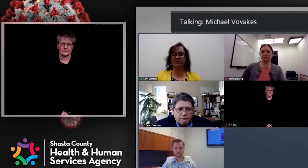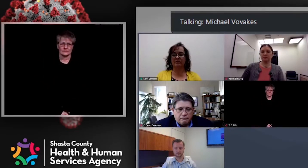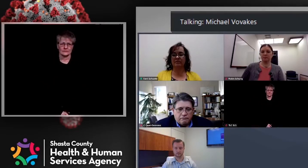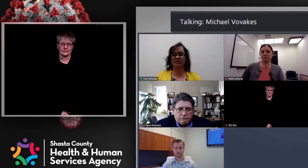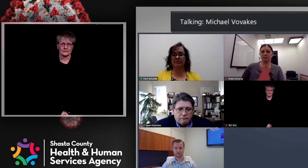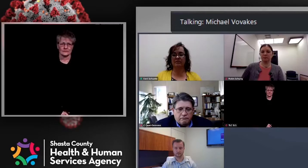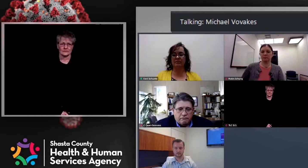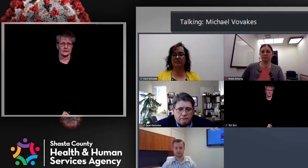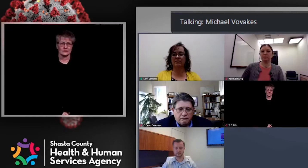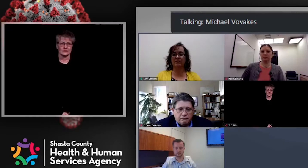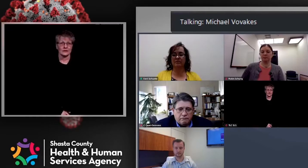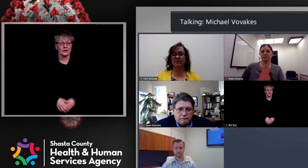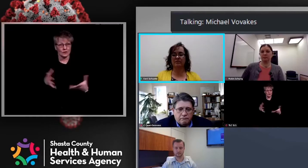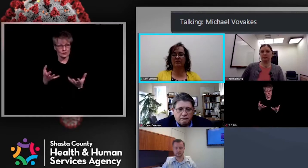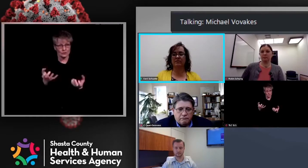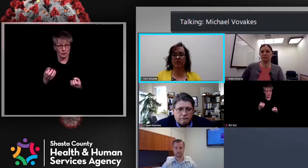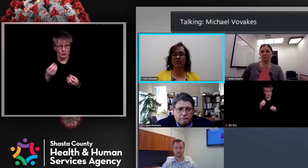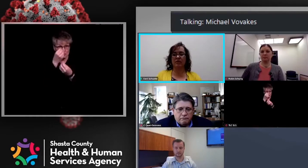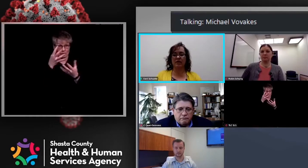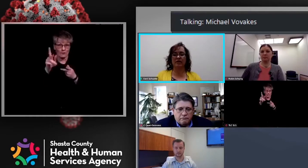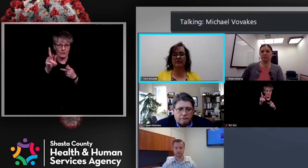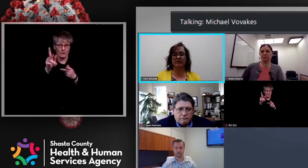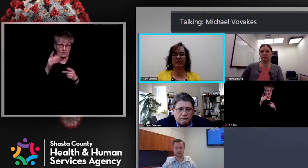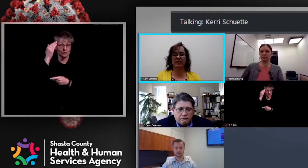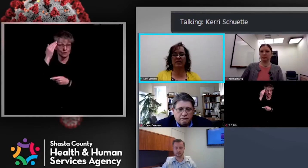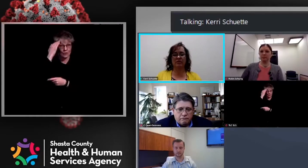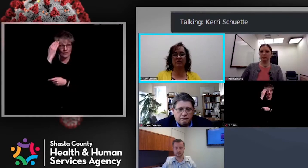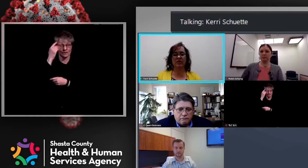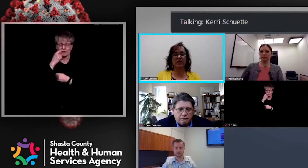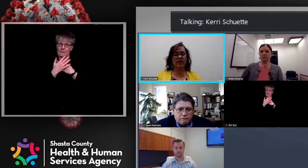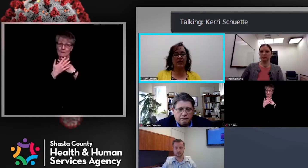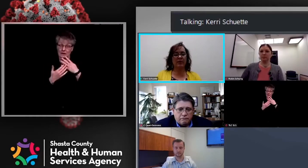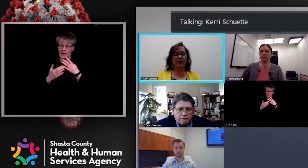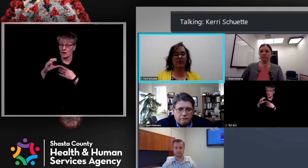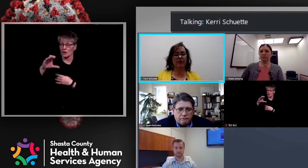pretty rare. Okay, excellent. Thank you. How about our